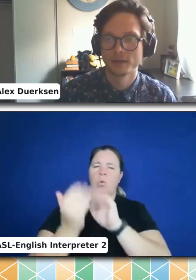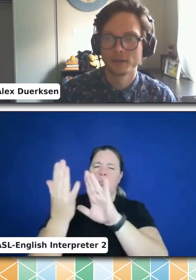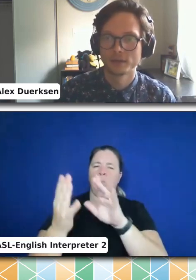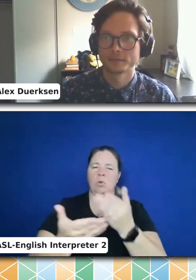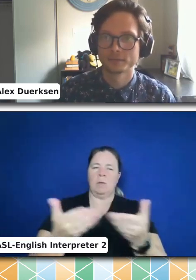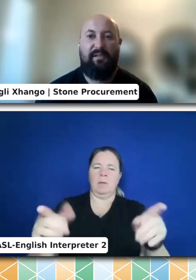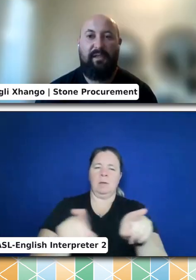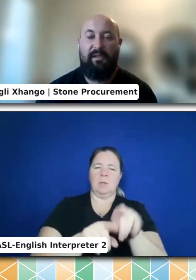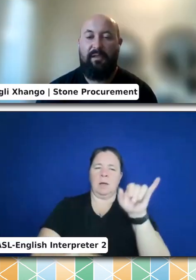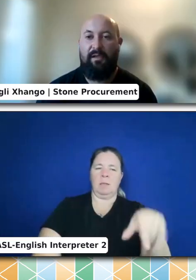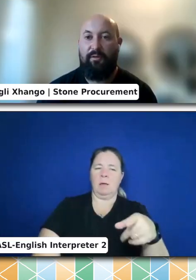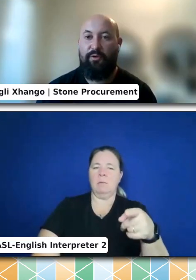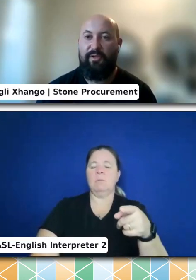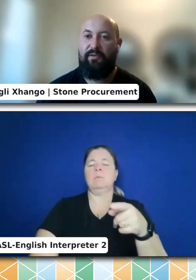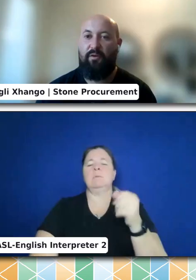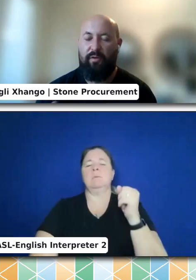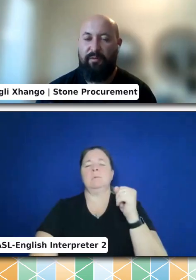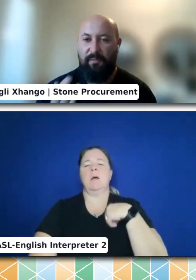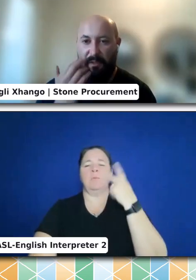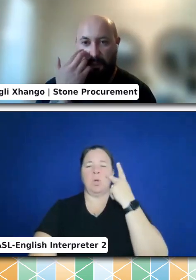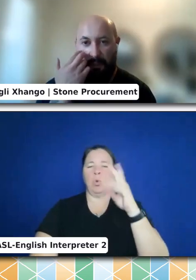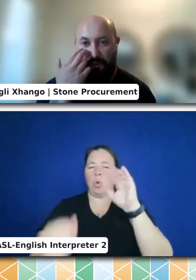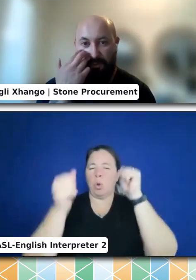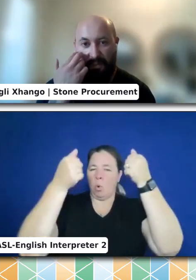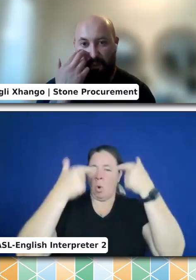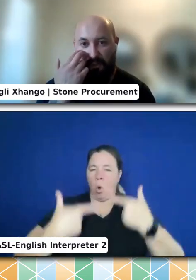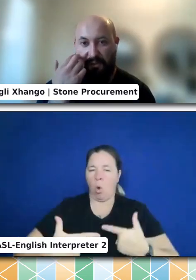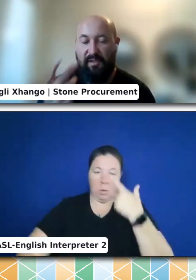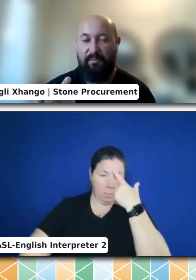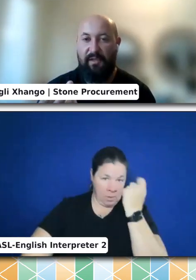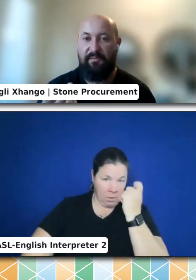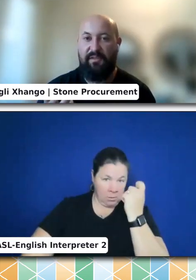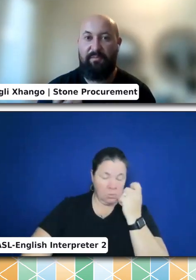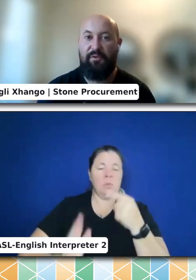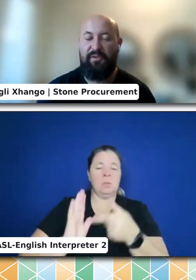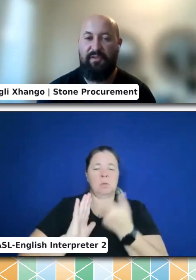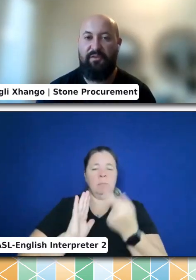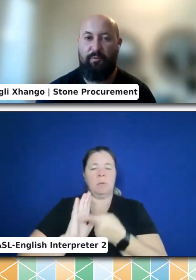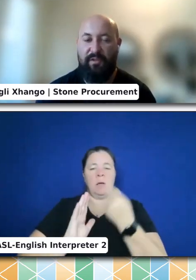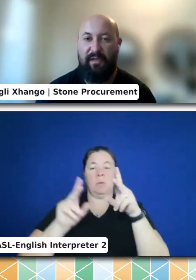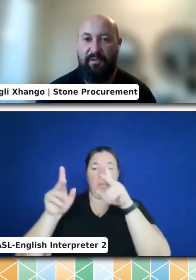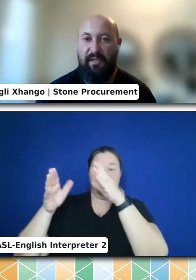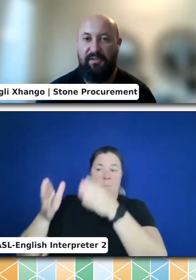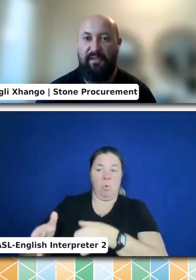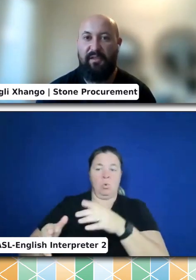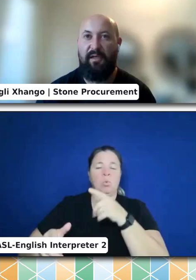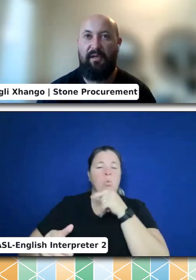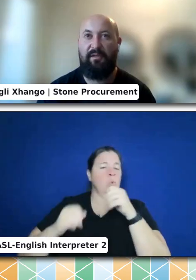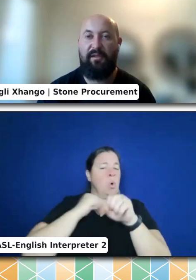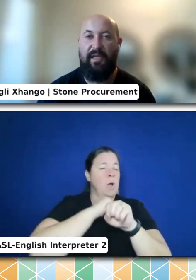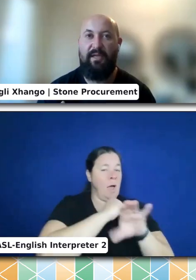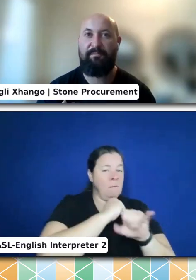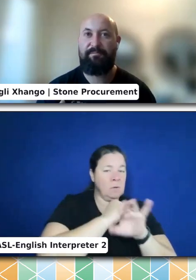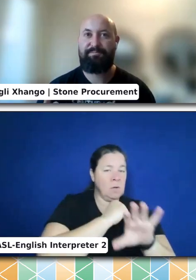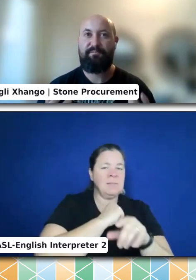I'd say, uh, look at all of them, uh, just because sometimes the person that's doing the advertising, uh, they.